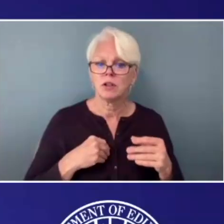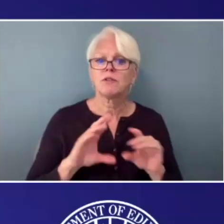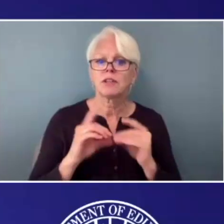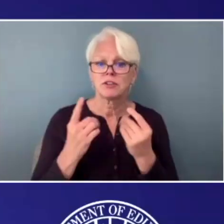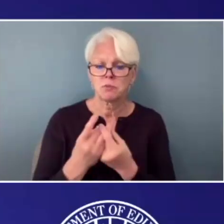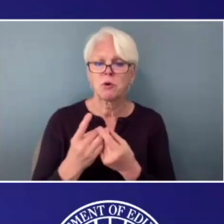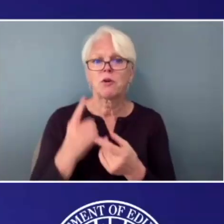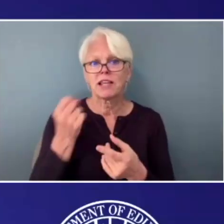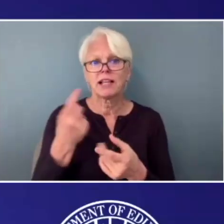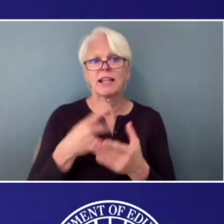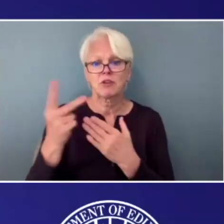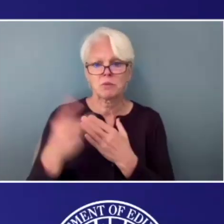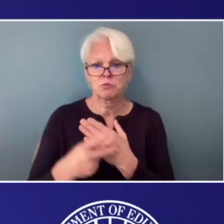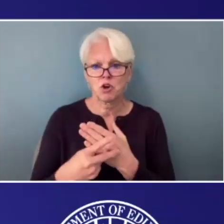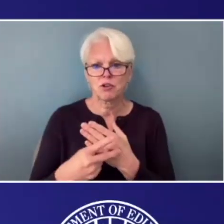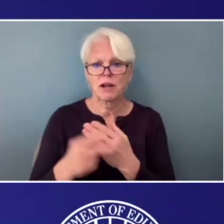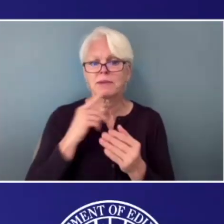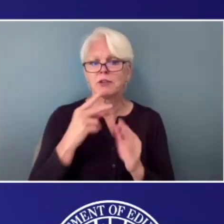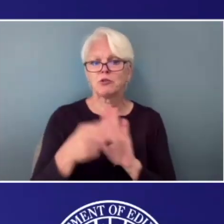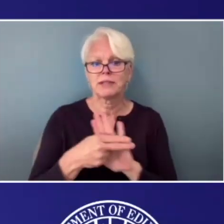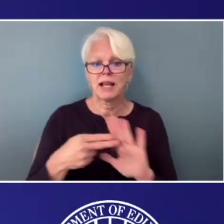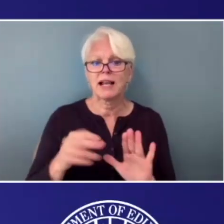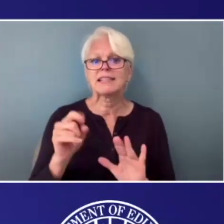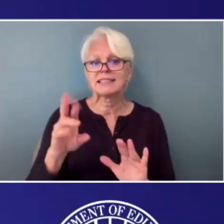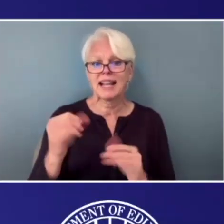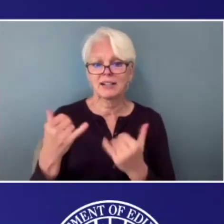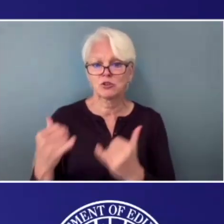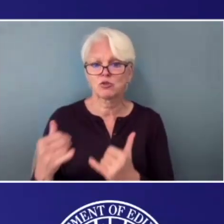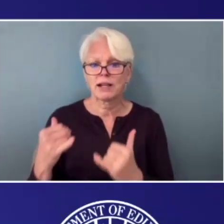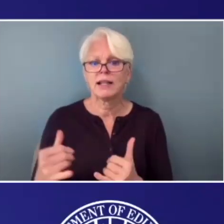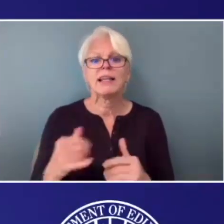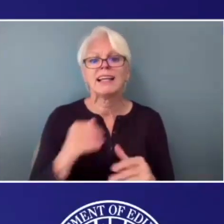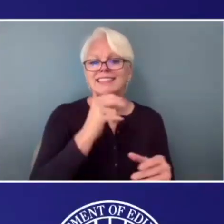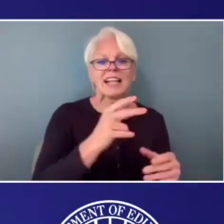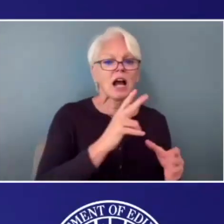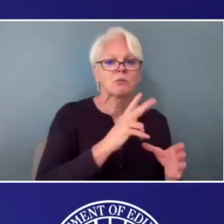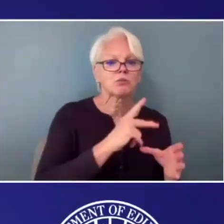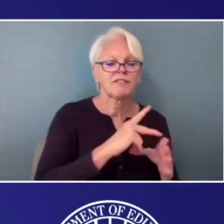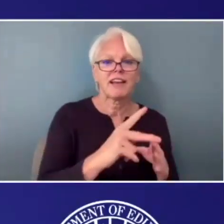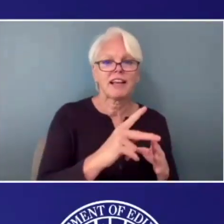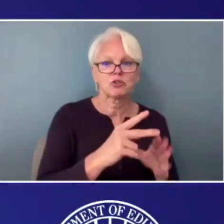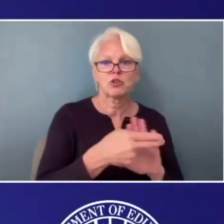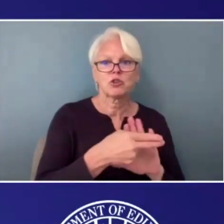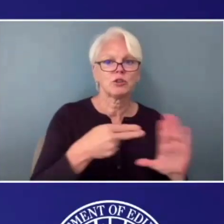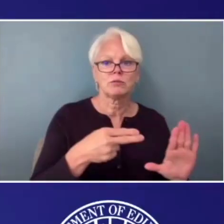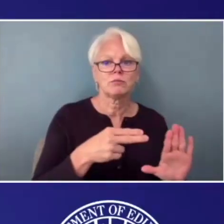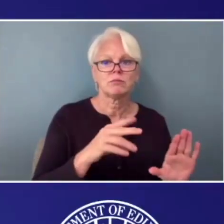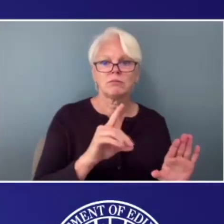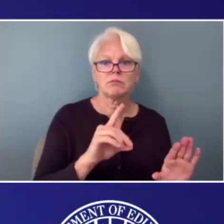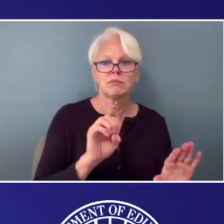That's not professional designation. It's the covered certain health profession